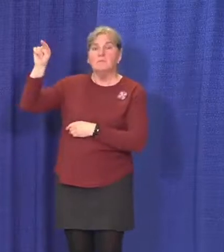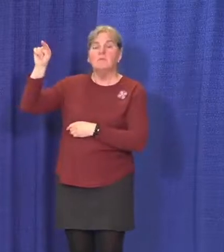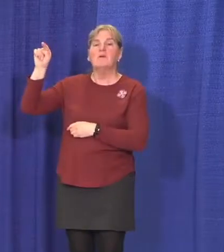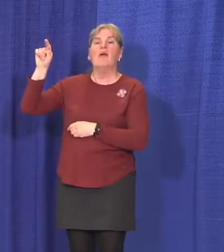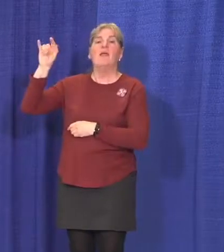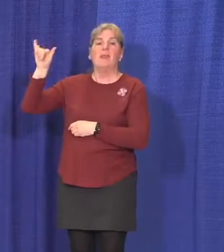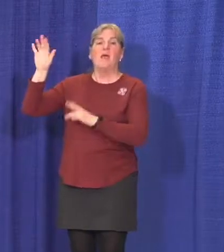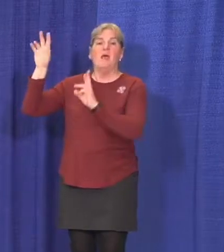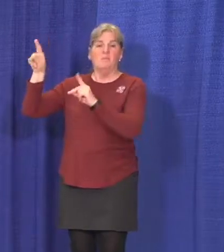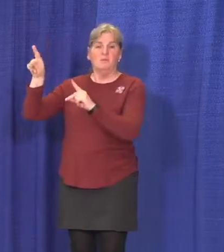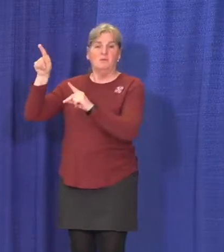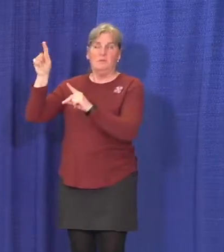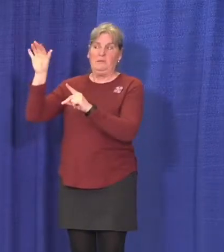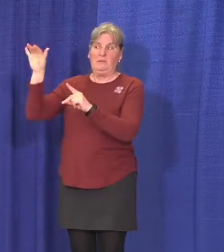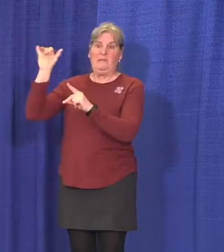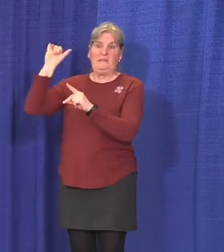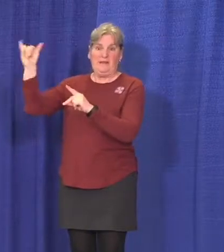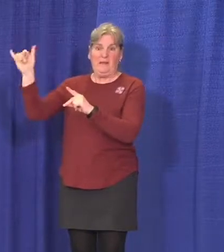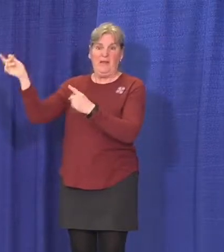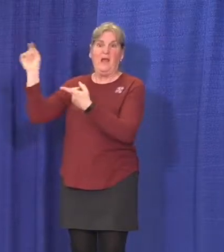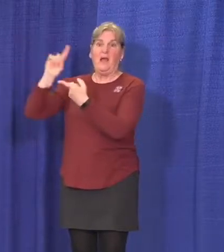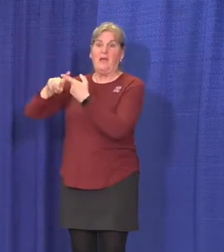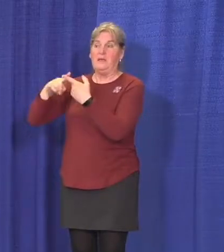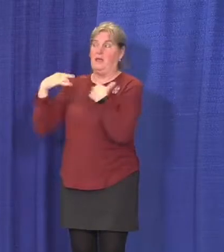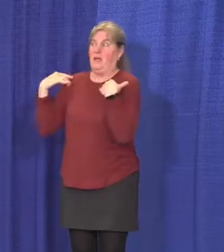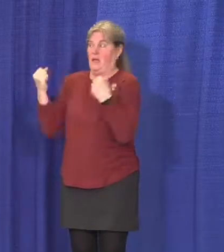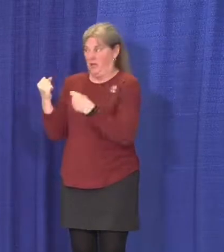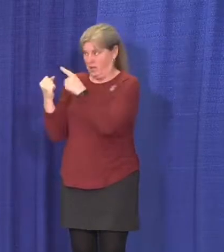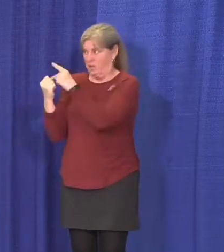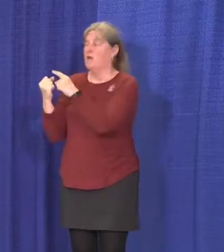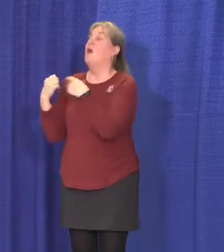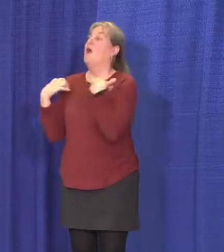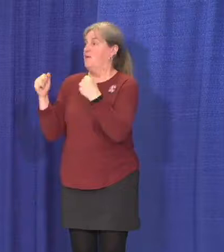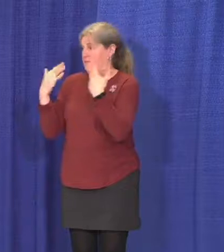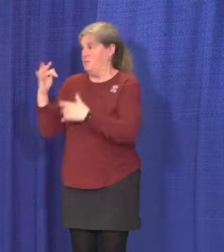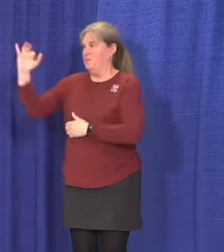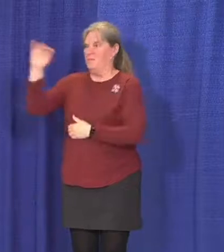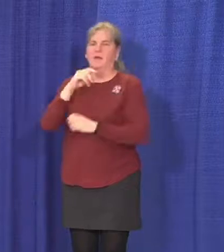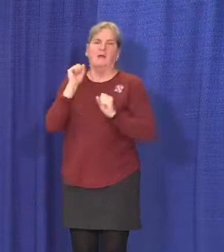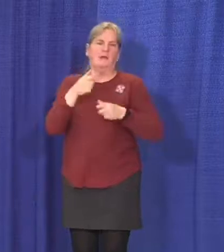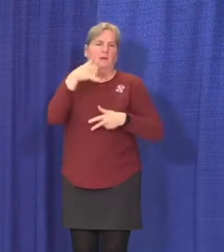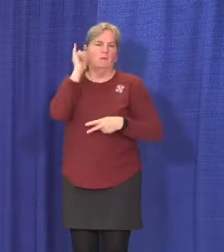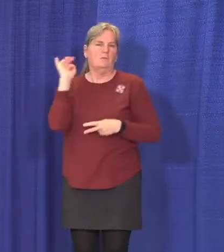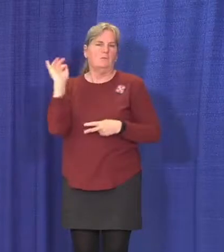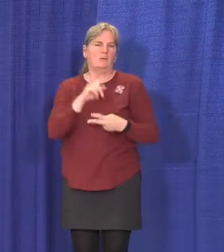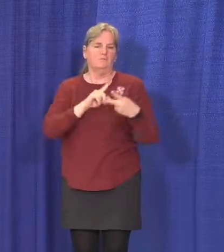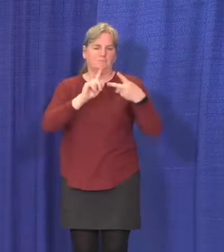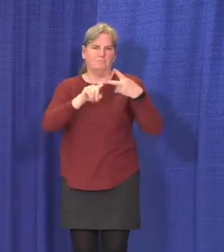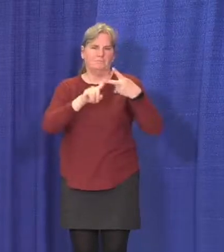one is outside the territory. That person will remain outside the territory until they have